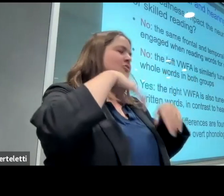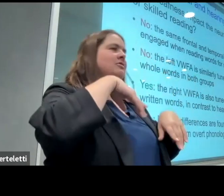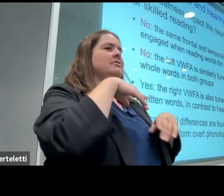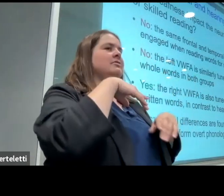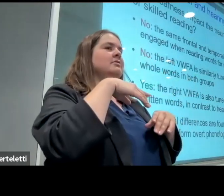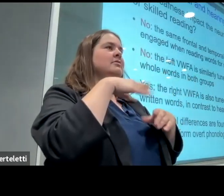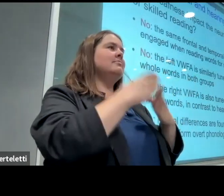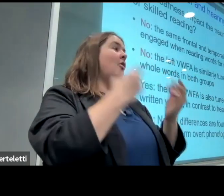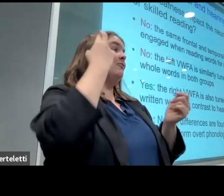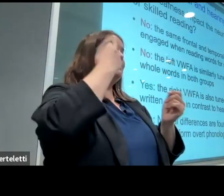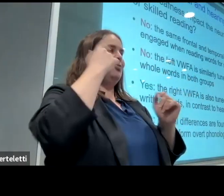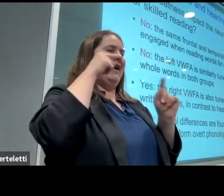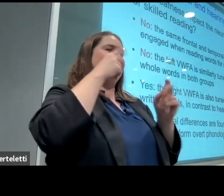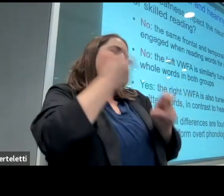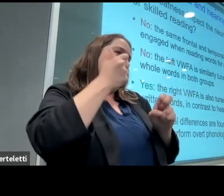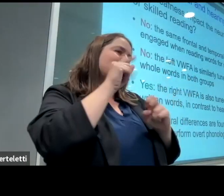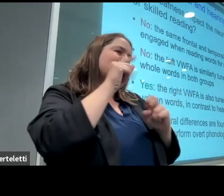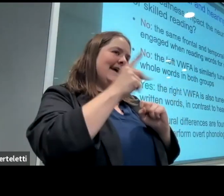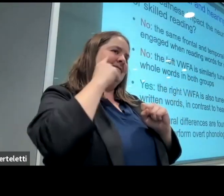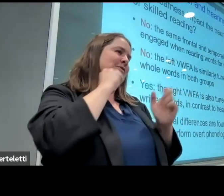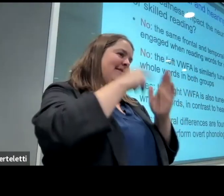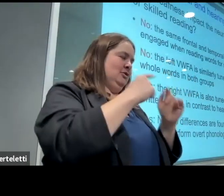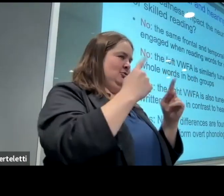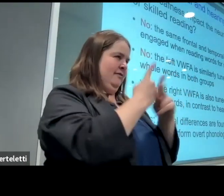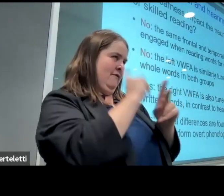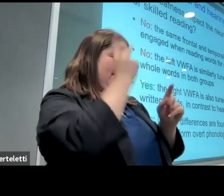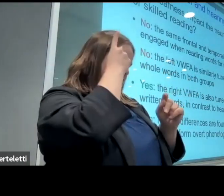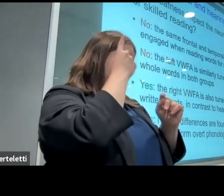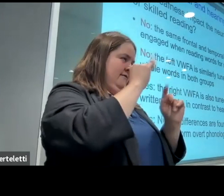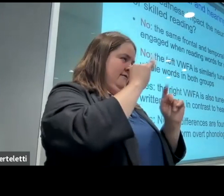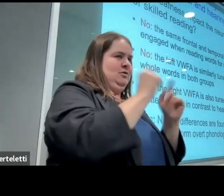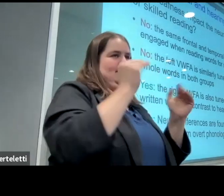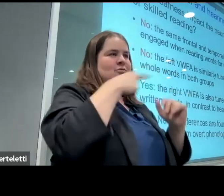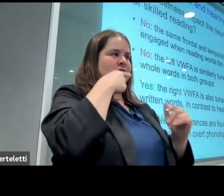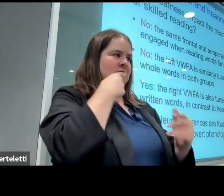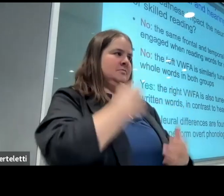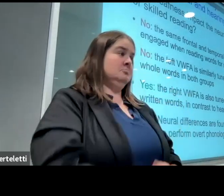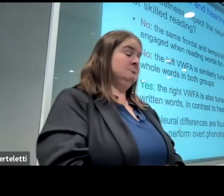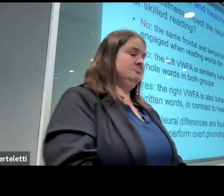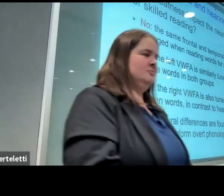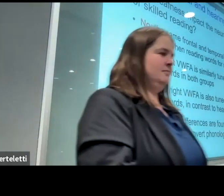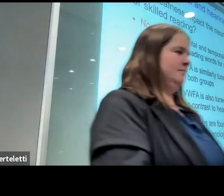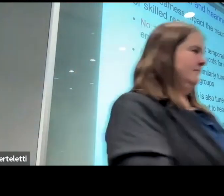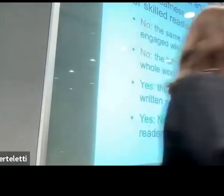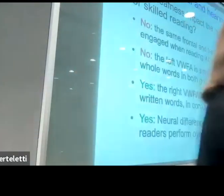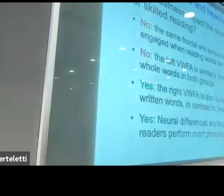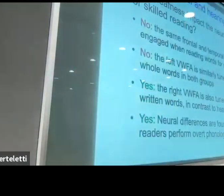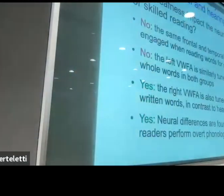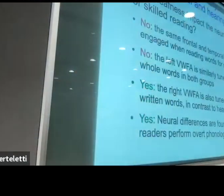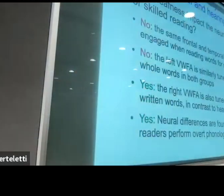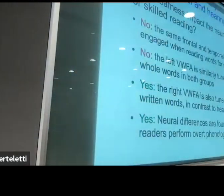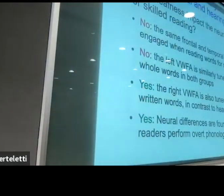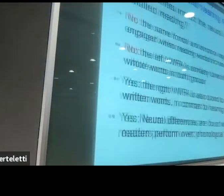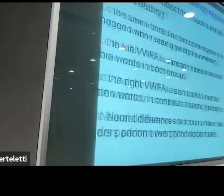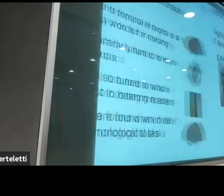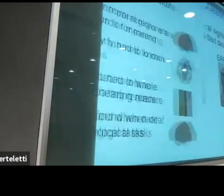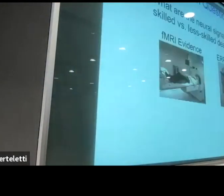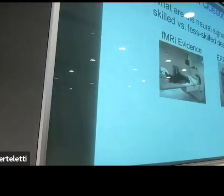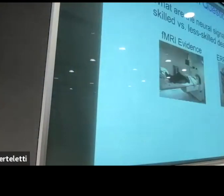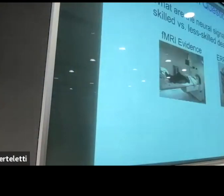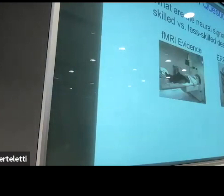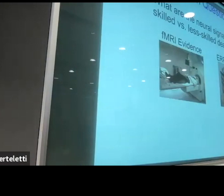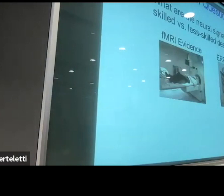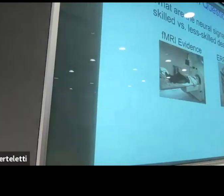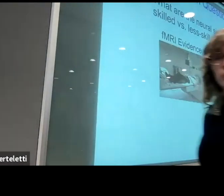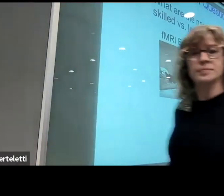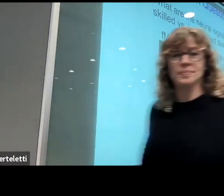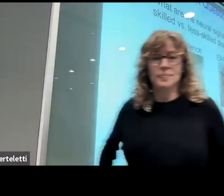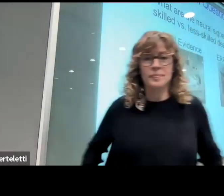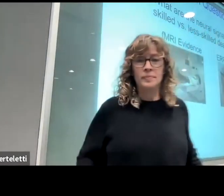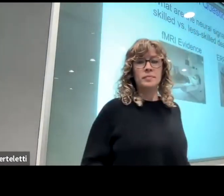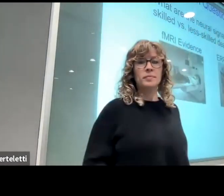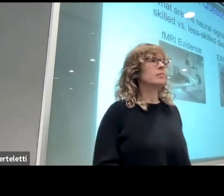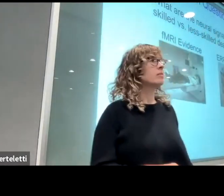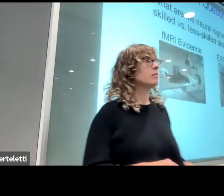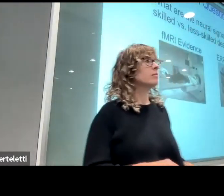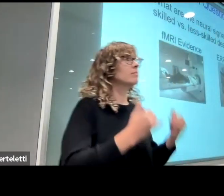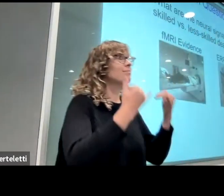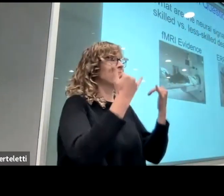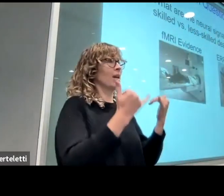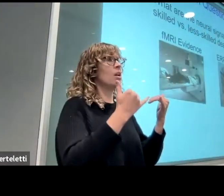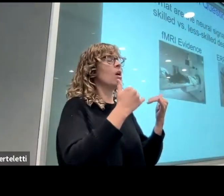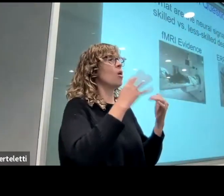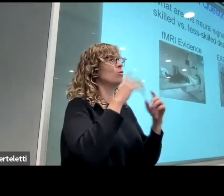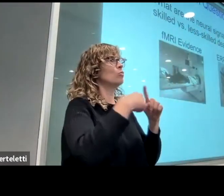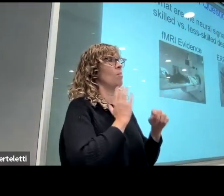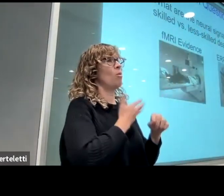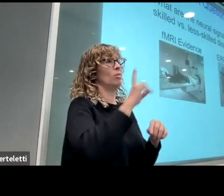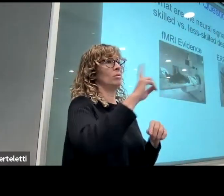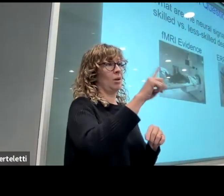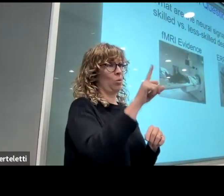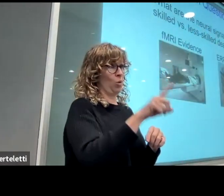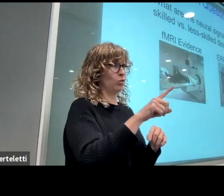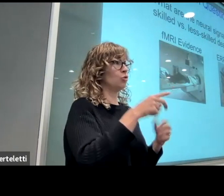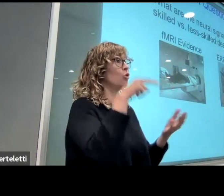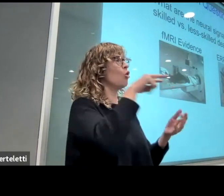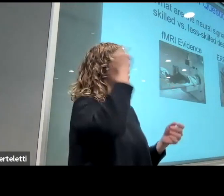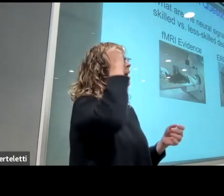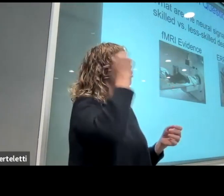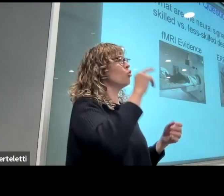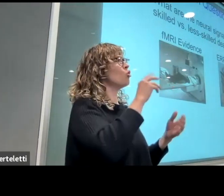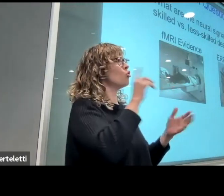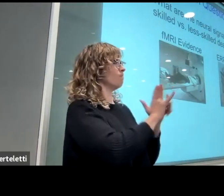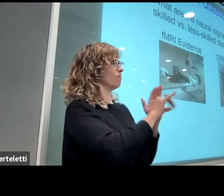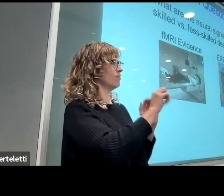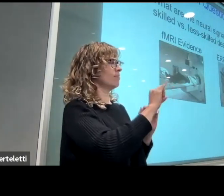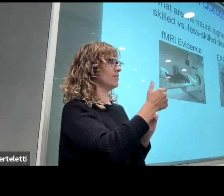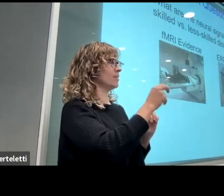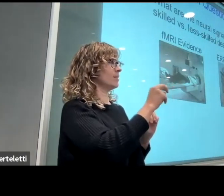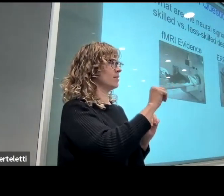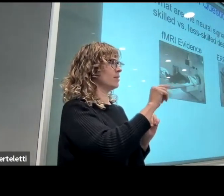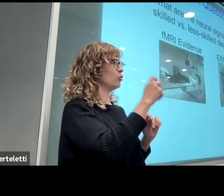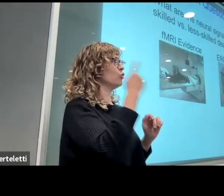So let me move on to our second question, which is looking at the neural signatures for skilled reading and duff adults, and i'll start with um our fmri evidence, and this is going to be um participants doing the same task as I showed you in that very first fmri study